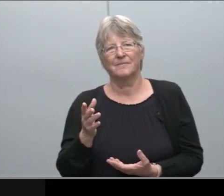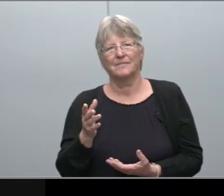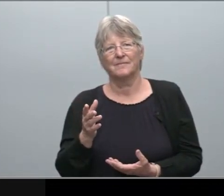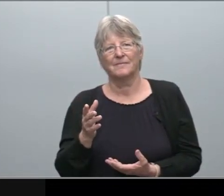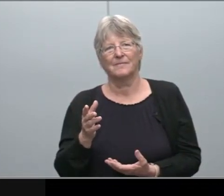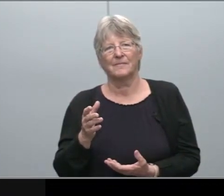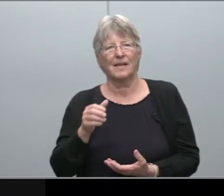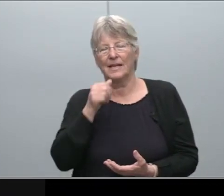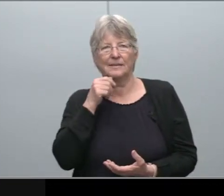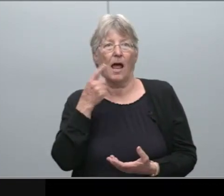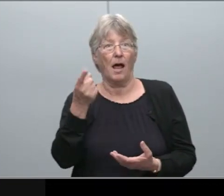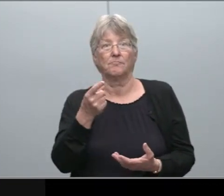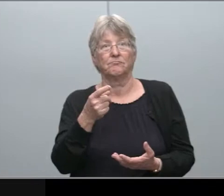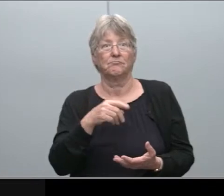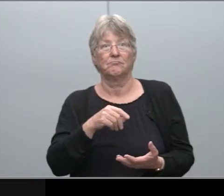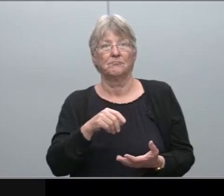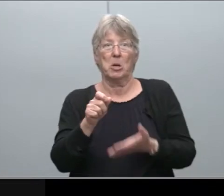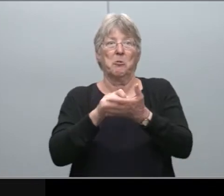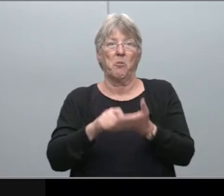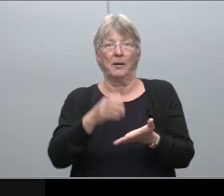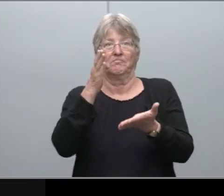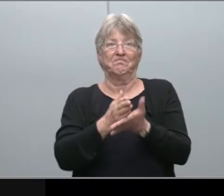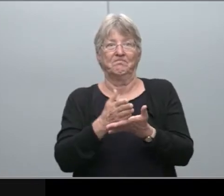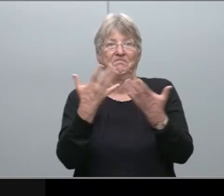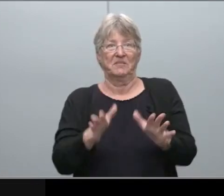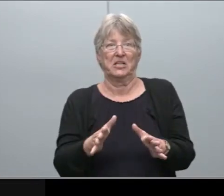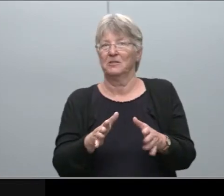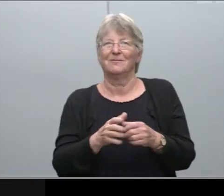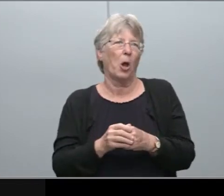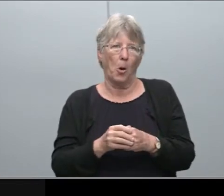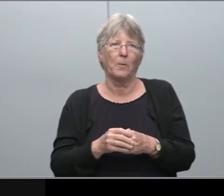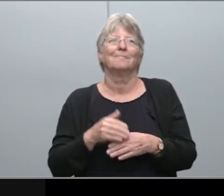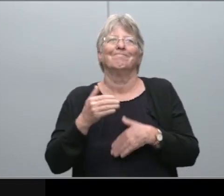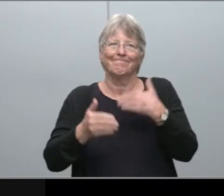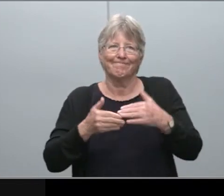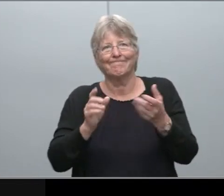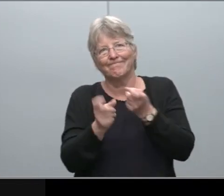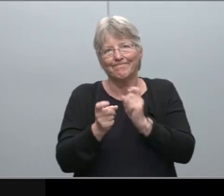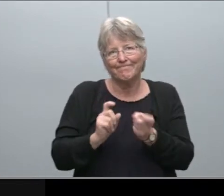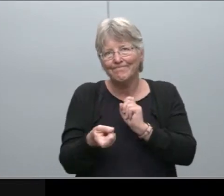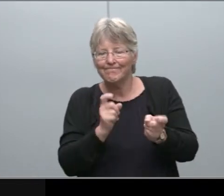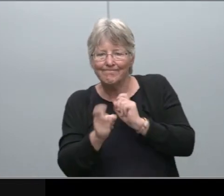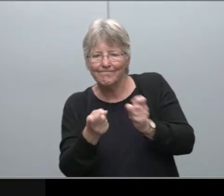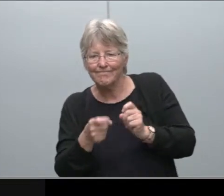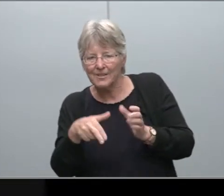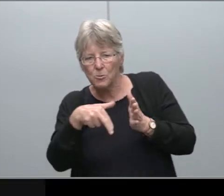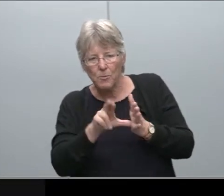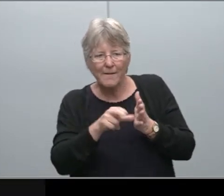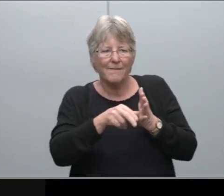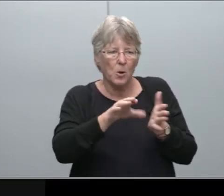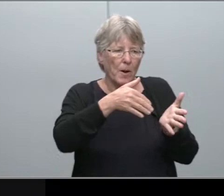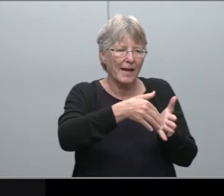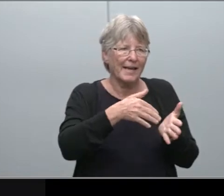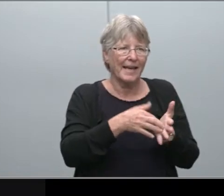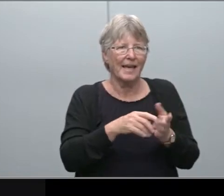that the CNC board is me and Courtney Stewart and Jen Yates and Samantha Holdren.